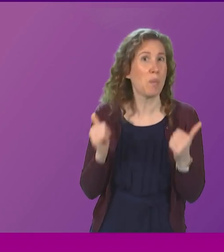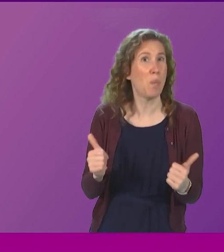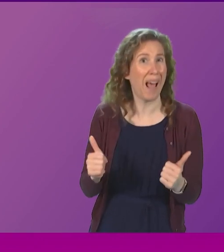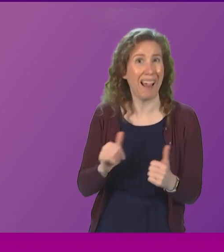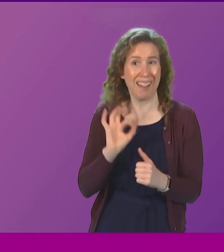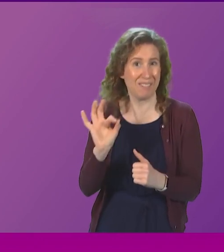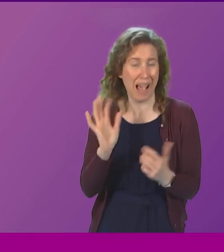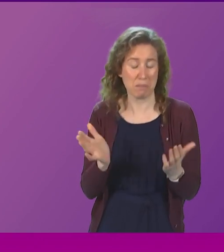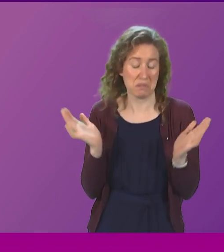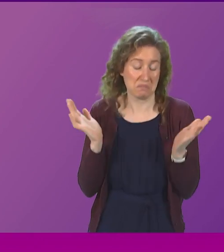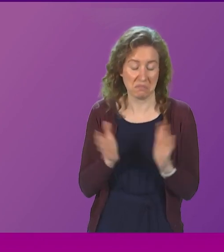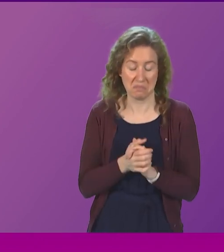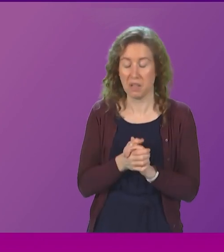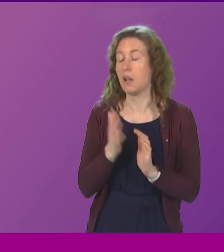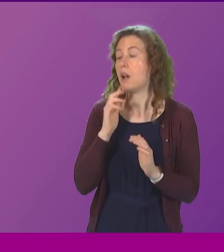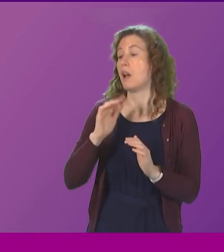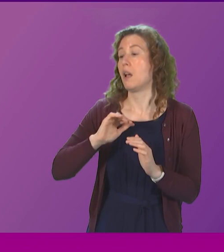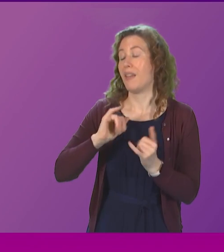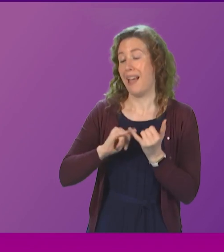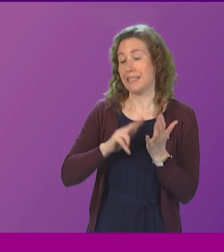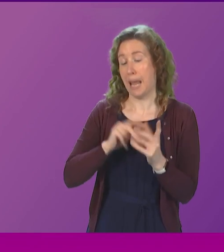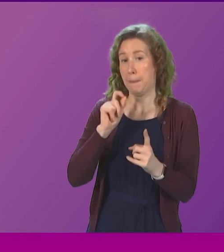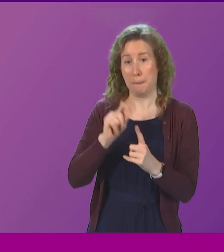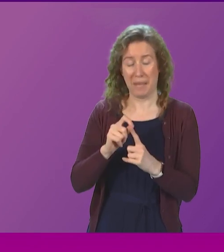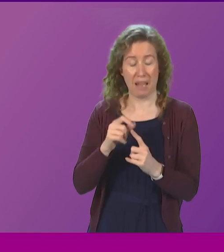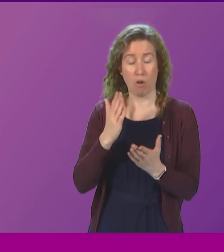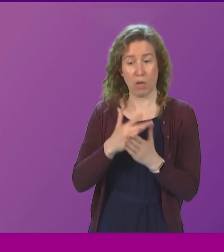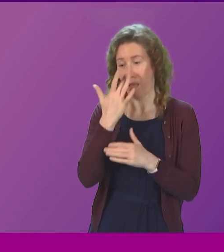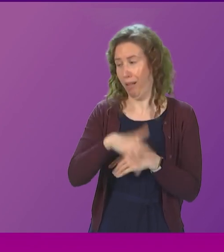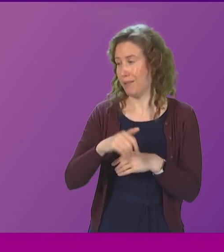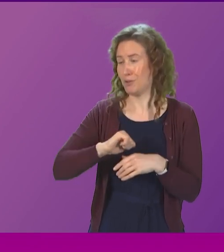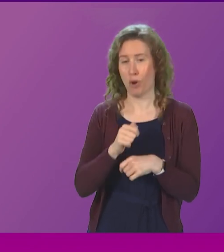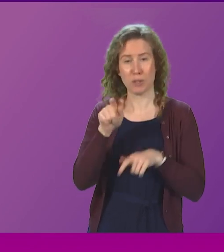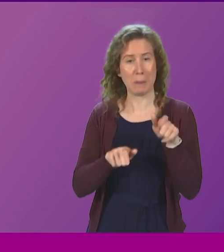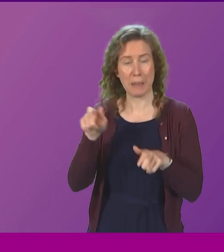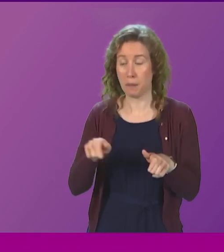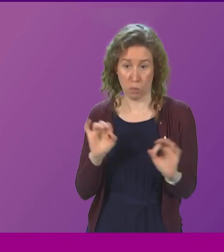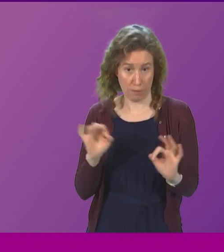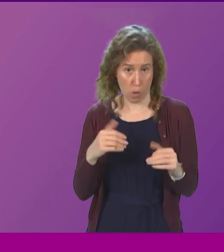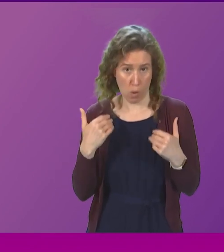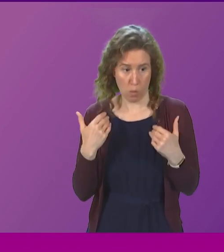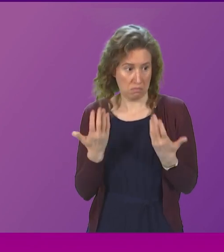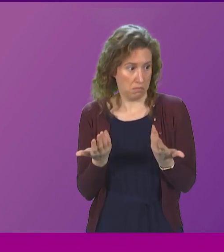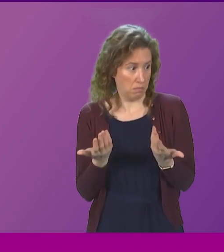The SNP is taking Scots for a ride, and we do not even get the luxury of enjoying the camper van.